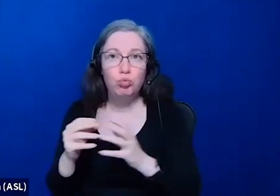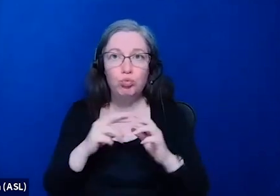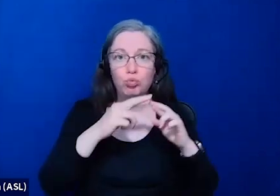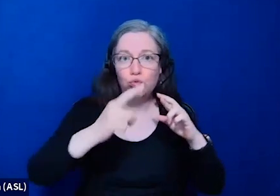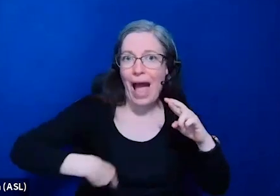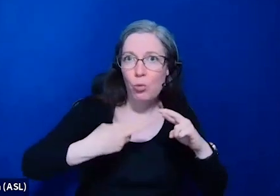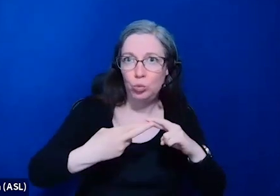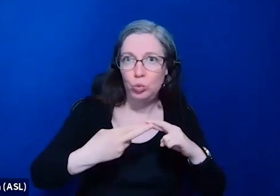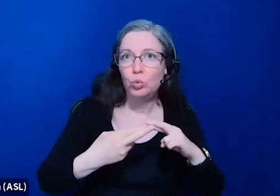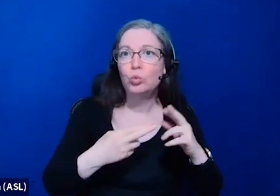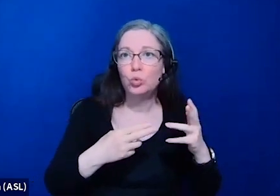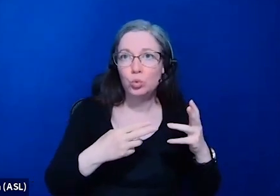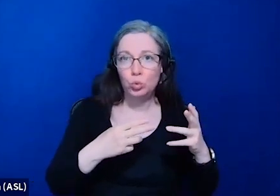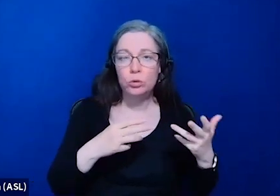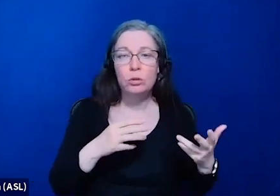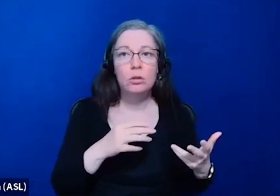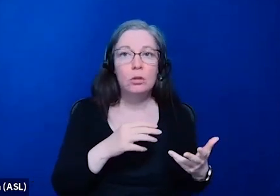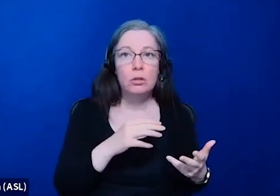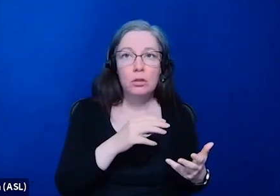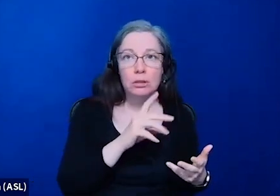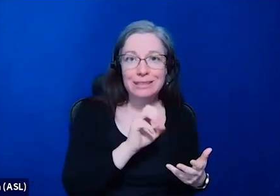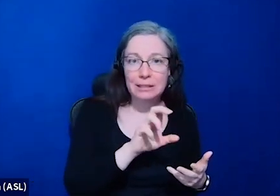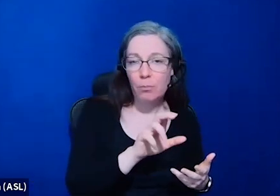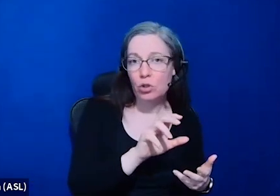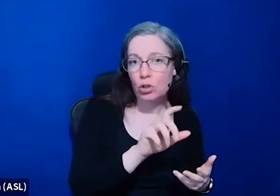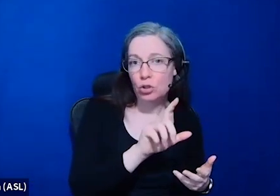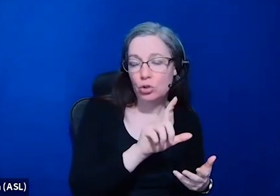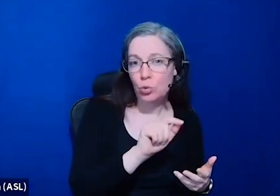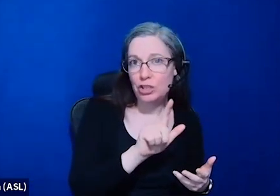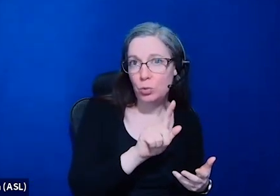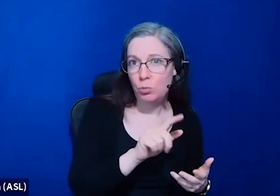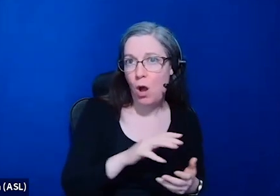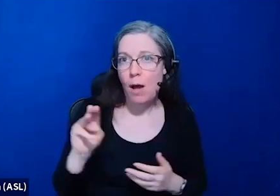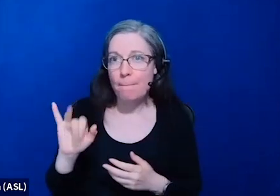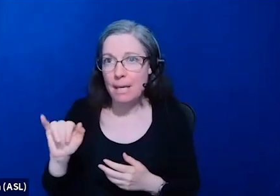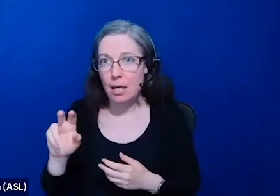I was not admitted to the medical phase of the selection, and I'm going to say a little more about that later.